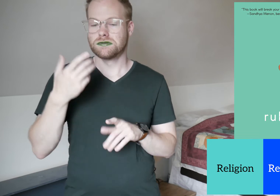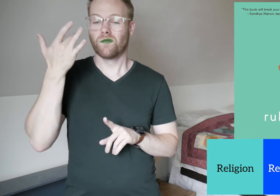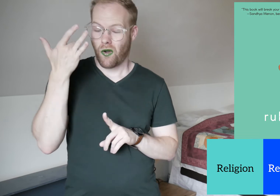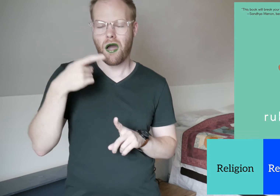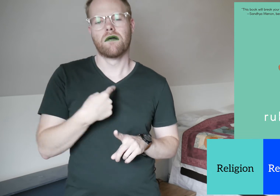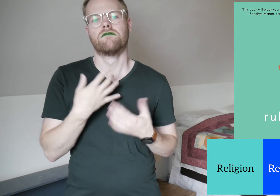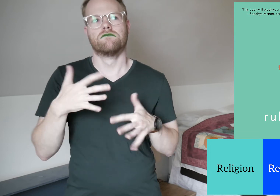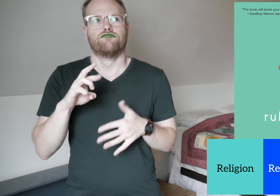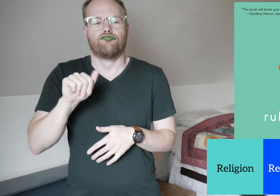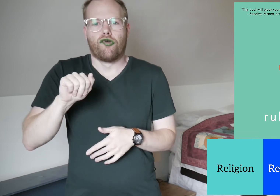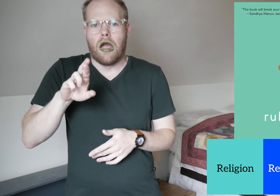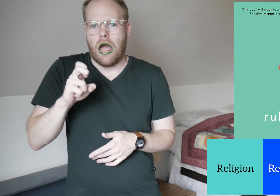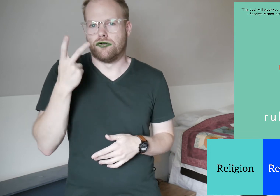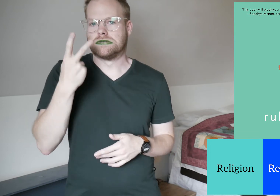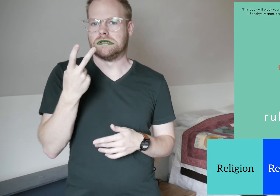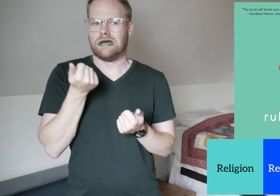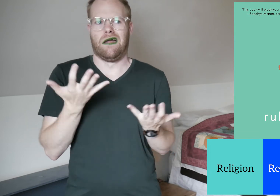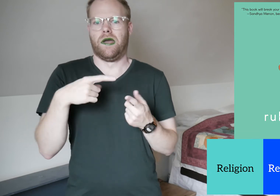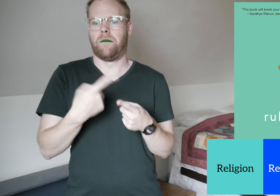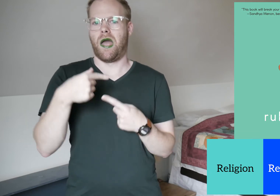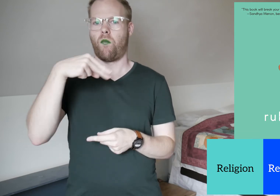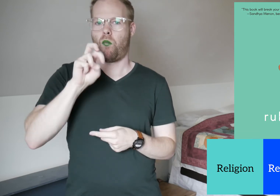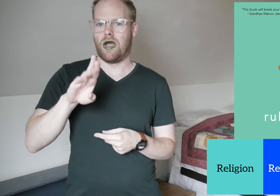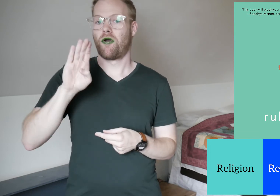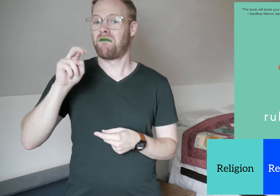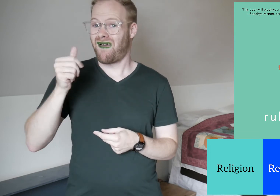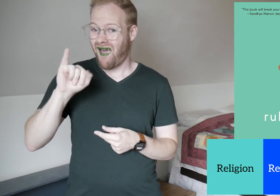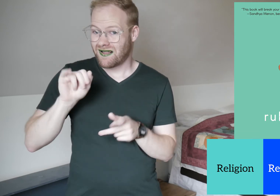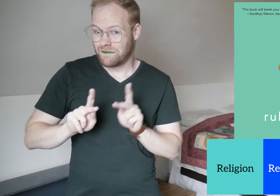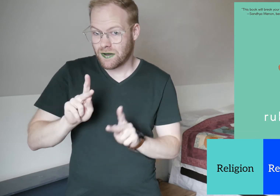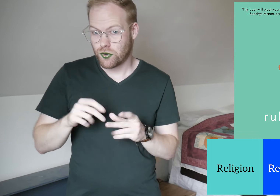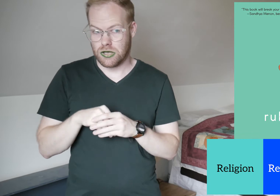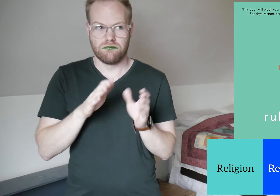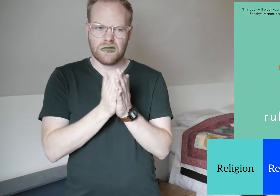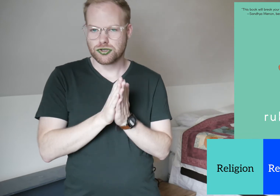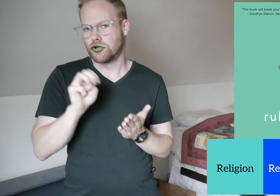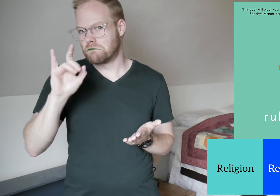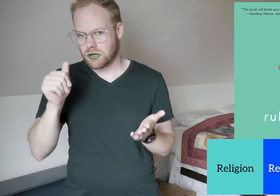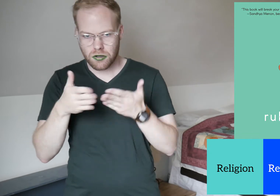because we so rarely see anything about queer Bengali people in literature or media.